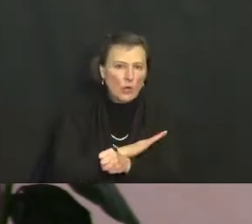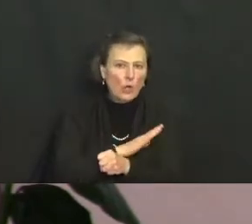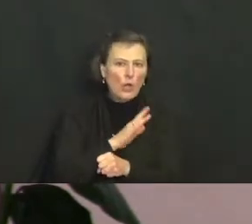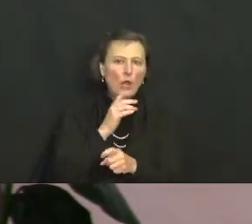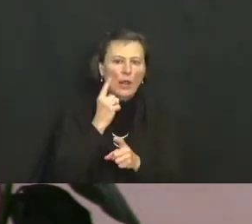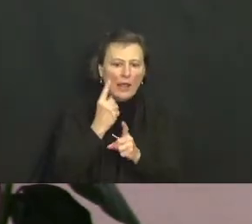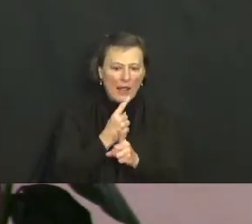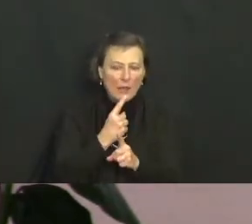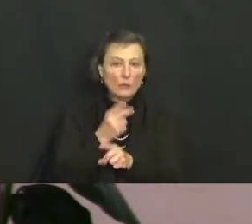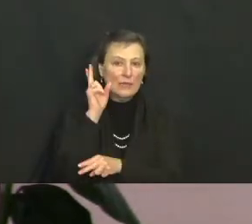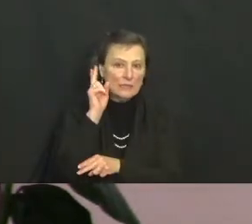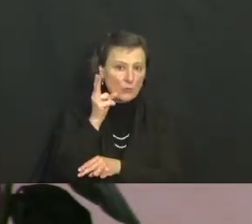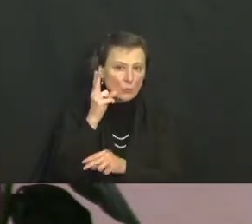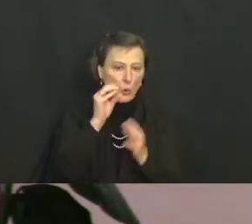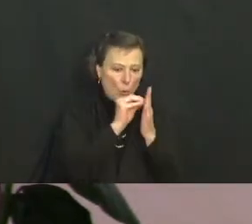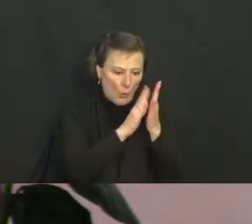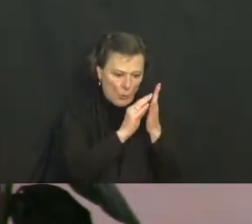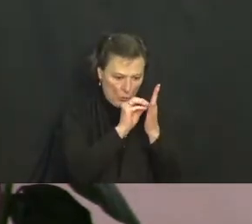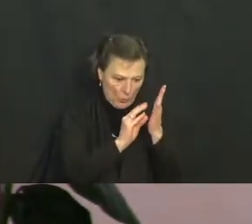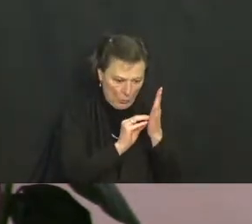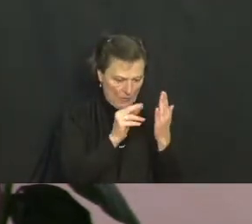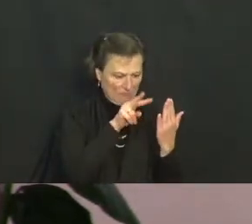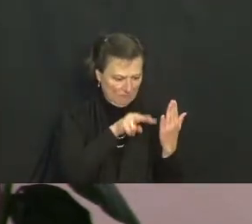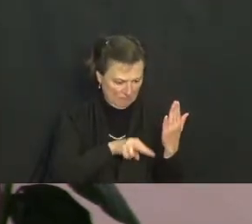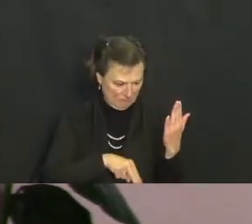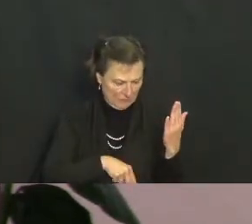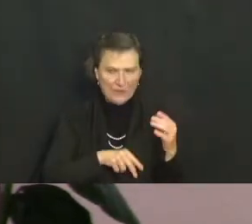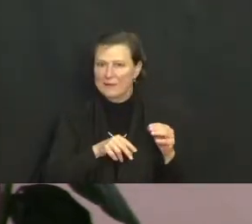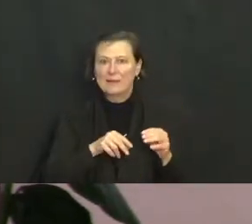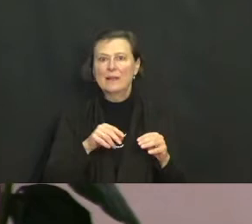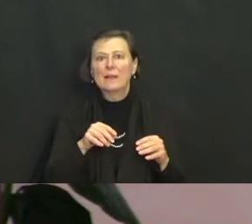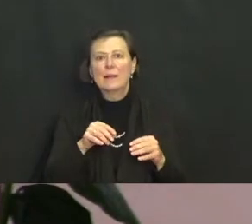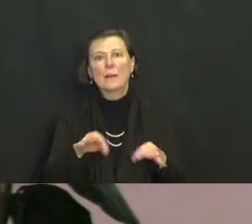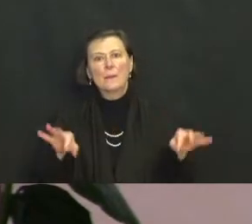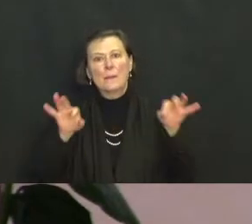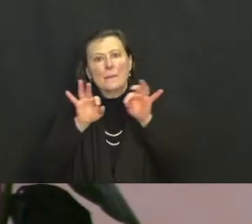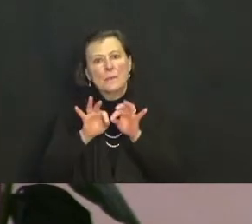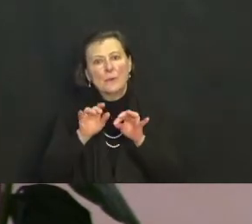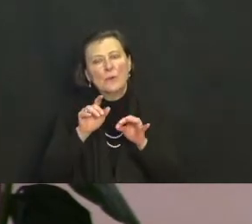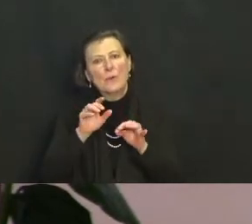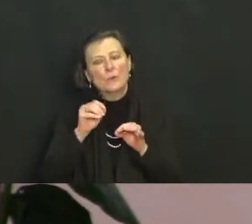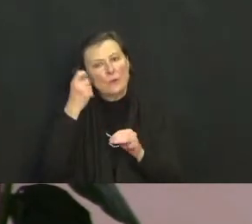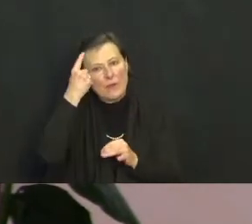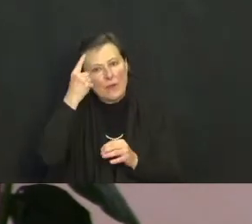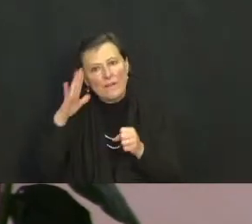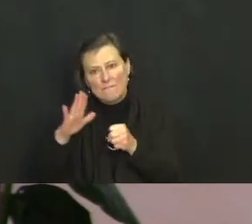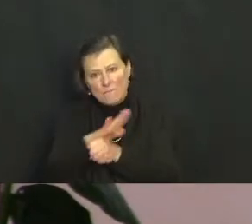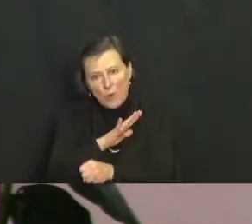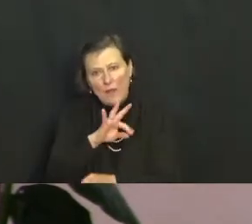It's a matter of understanding the fullness of Dr. King's message and his methods, because